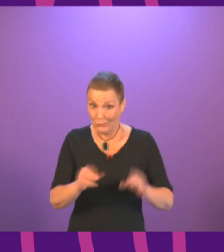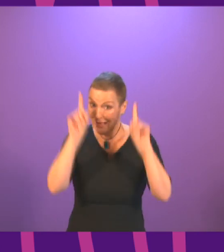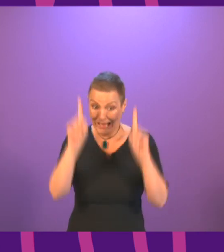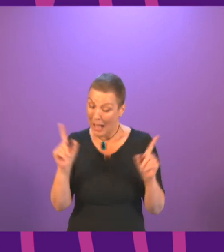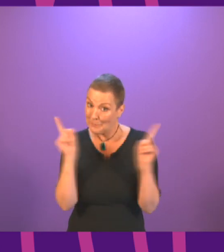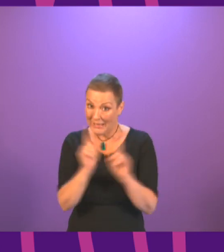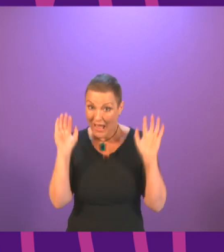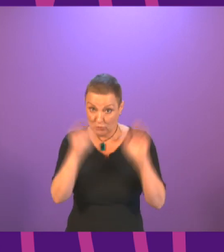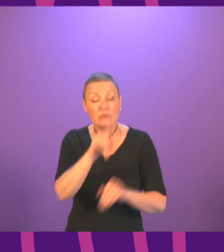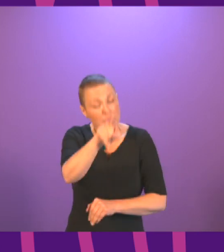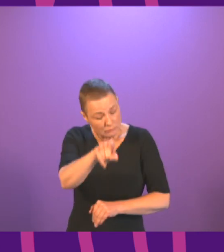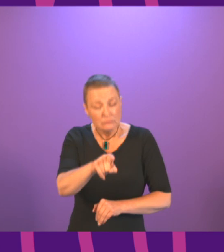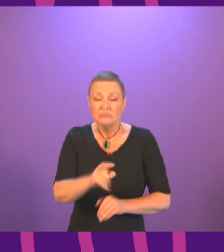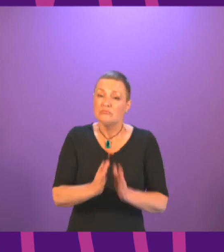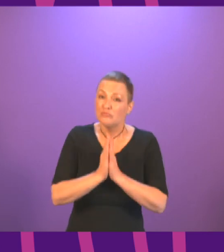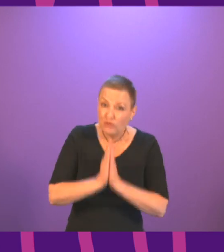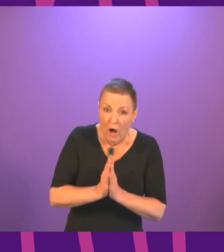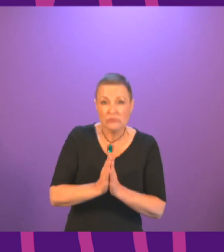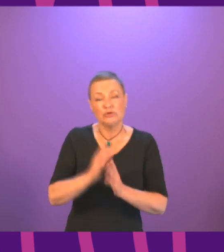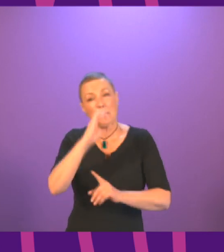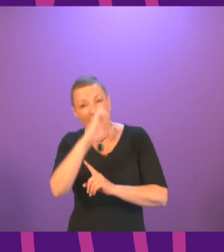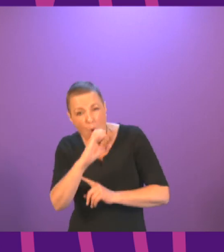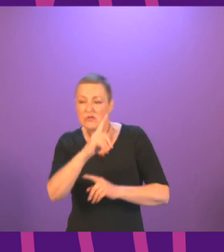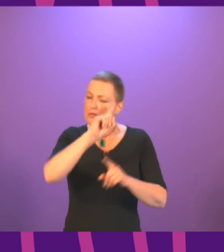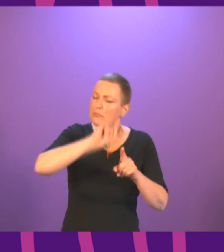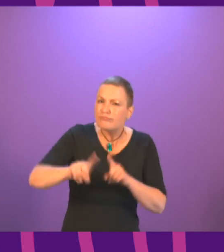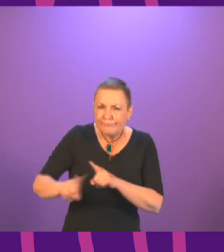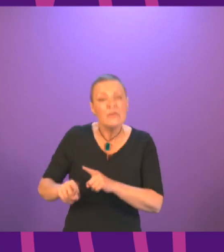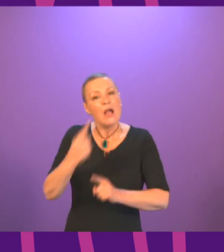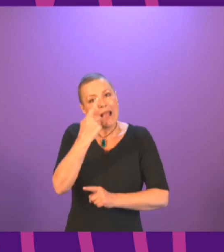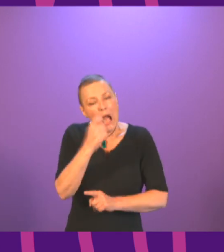framework. Services in places of worship can proceed at all levels, although there are